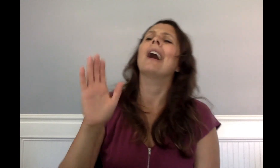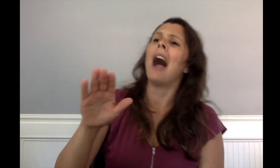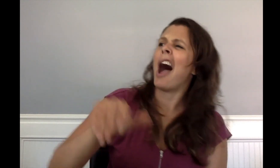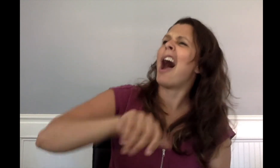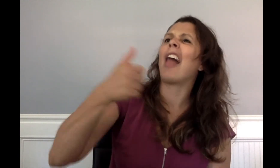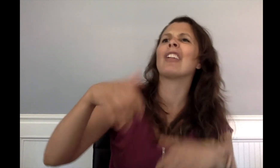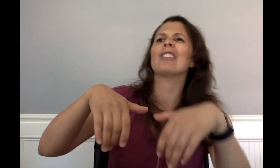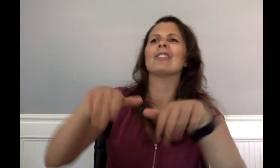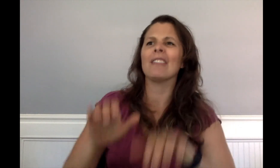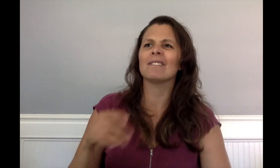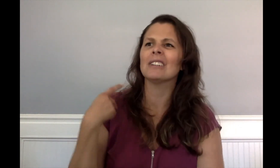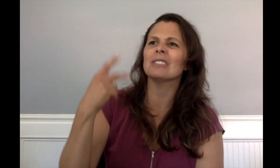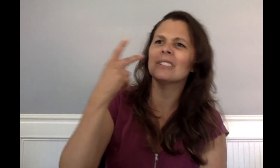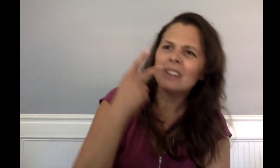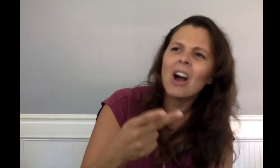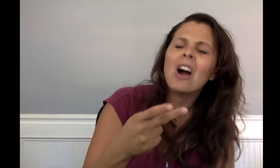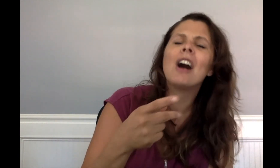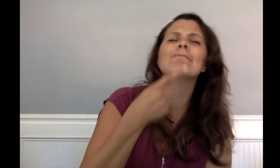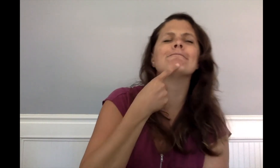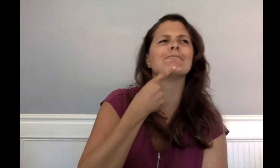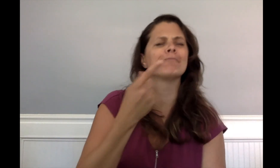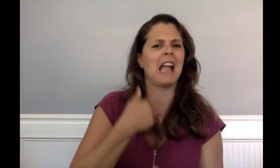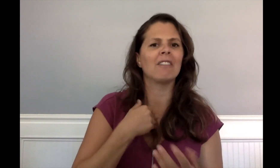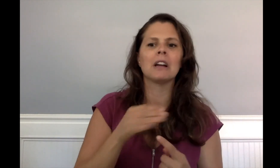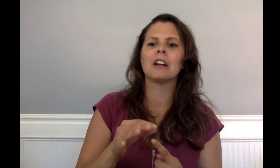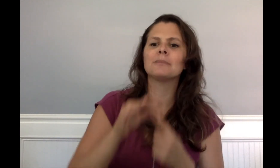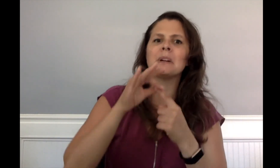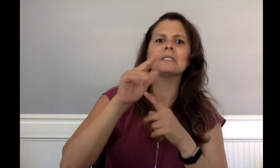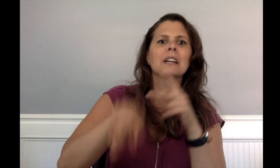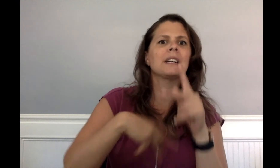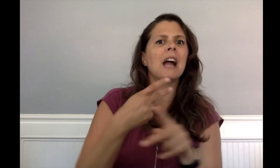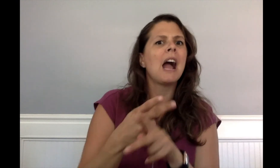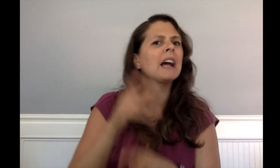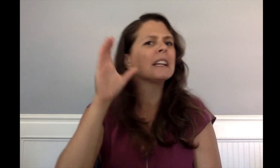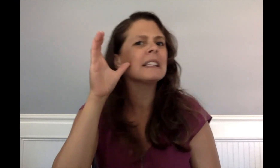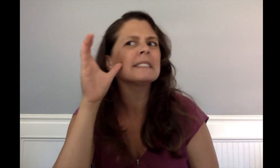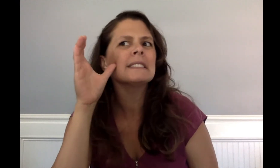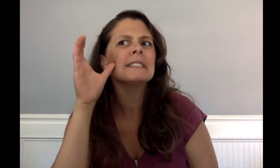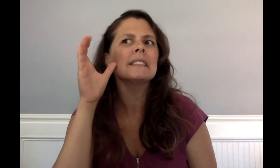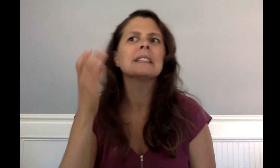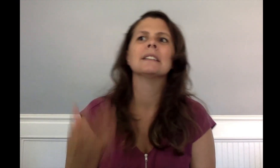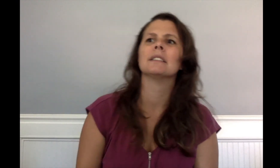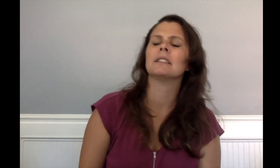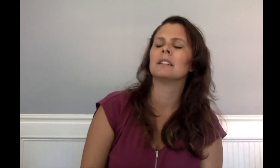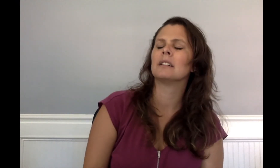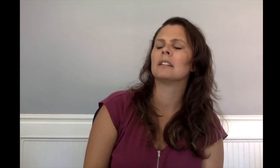"Another grave," Charlie continued, "mentioned a special kind of listening."